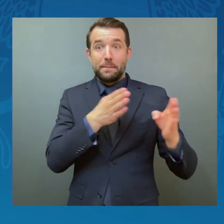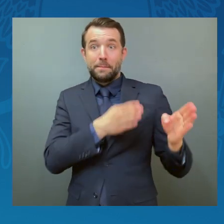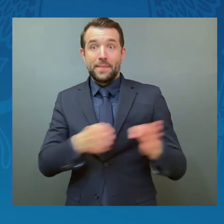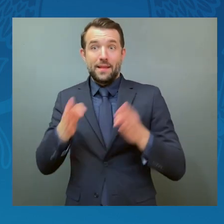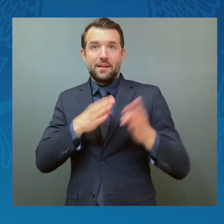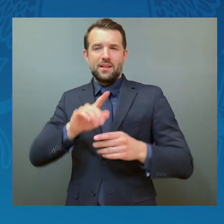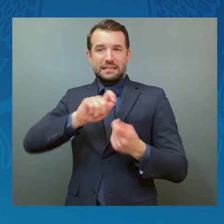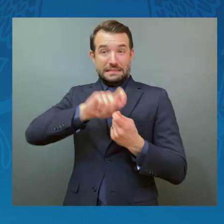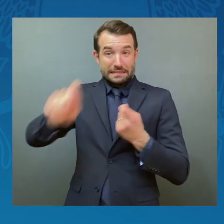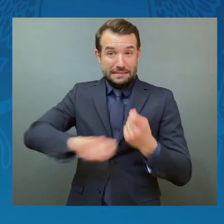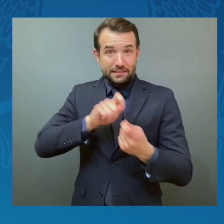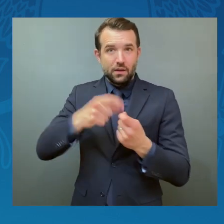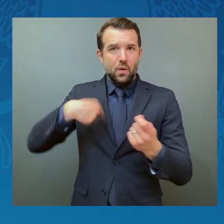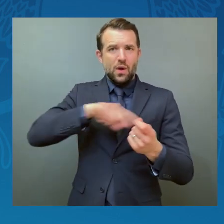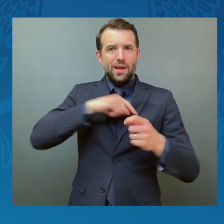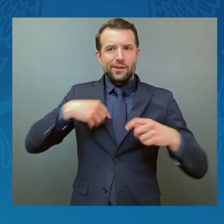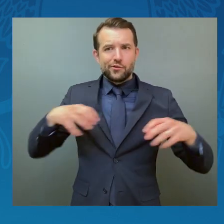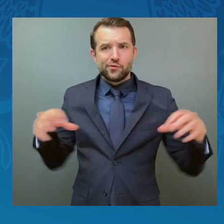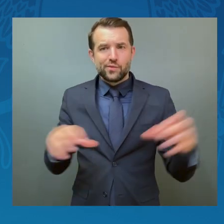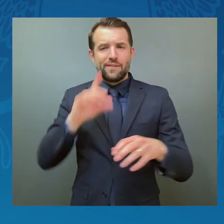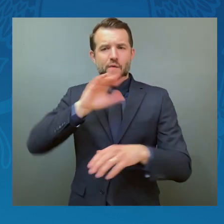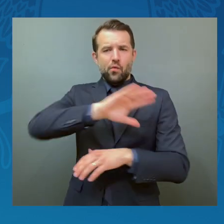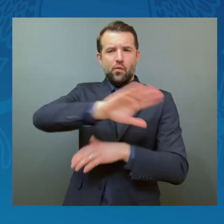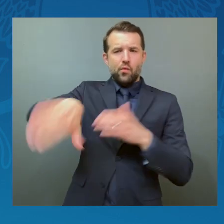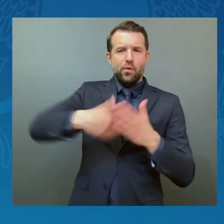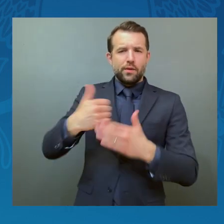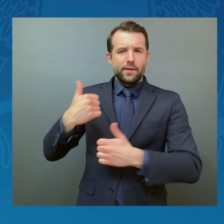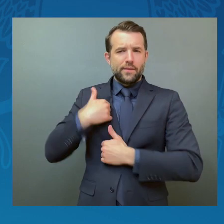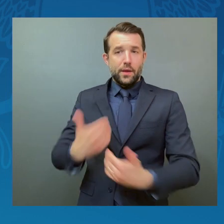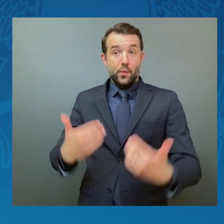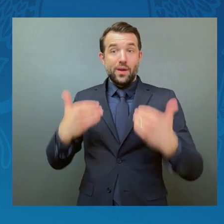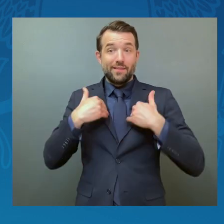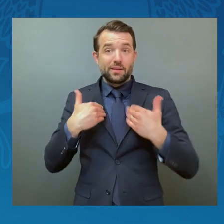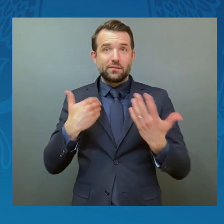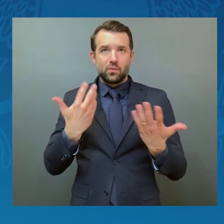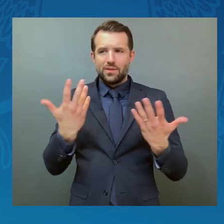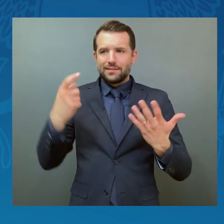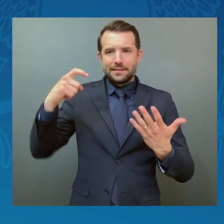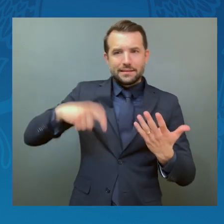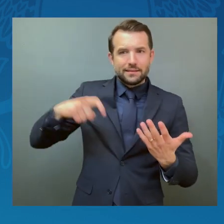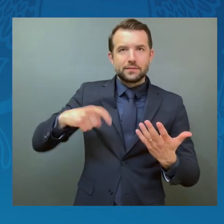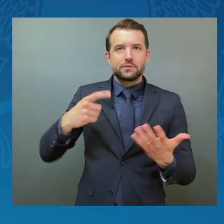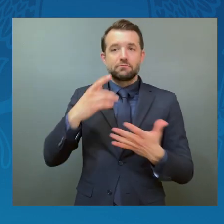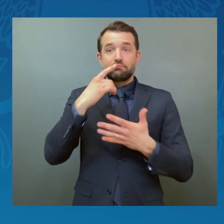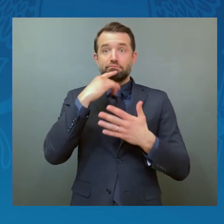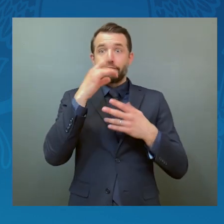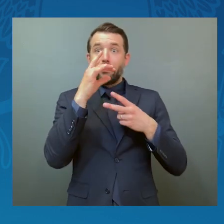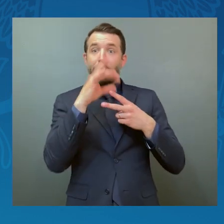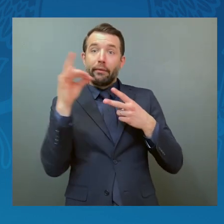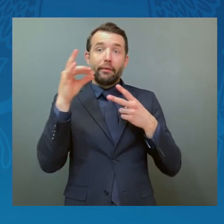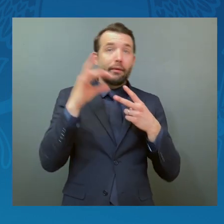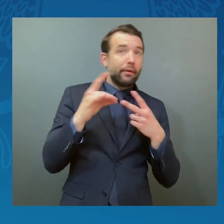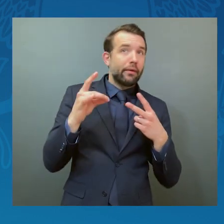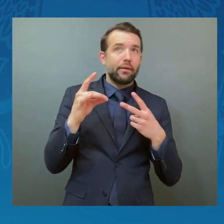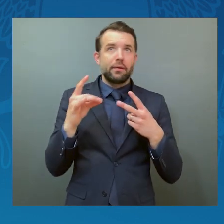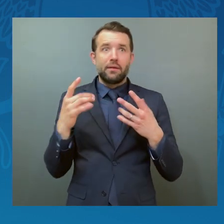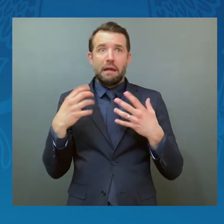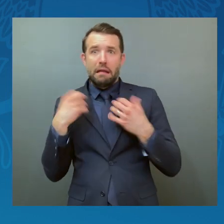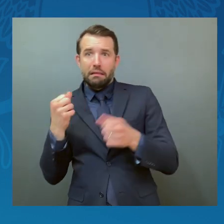because no veteran should ever have to choose between lifesaving healthcare and putting food on the table for their families.